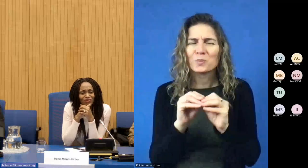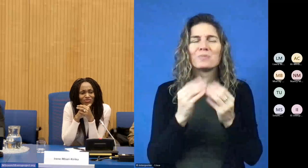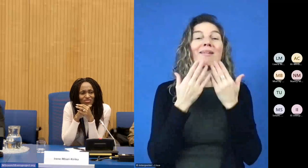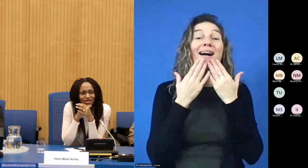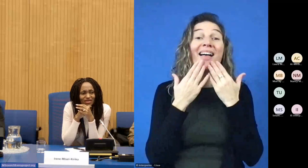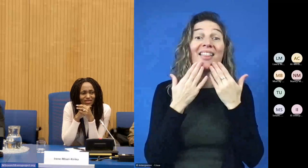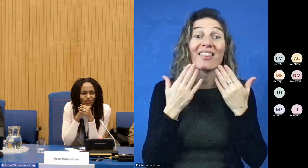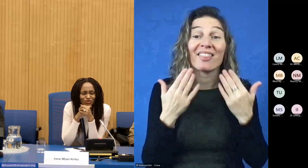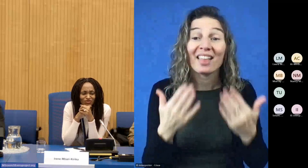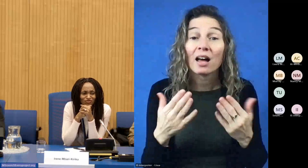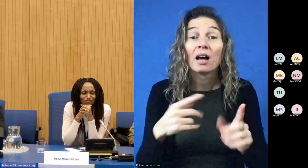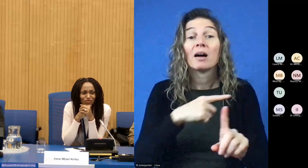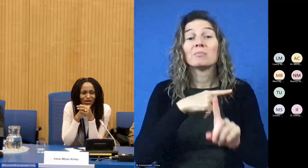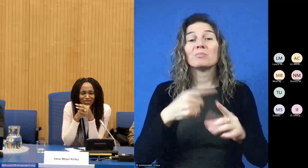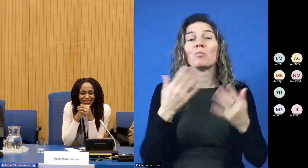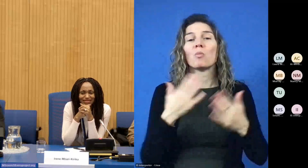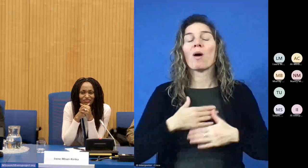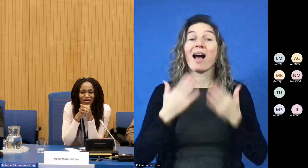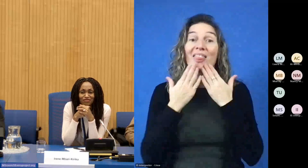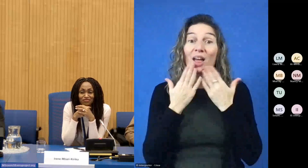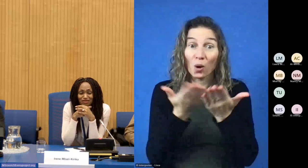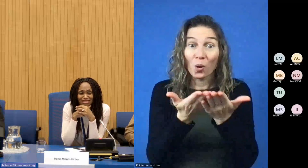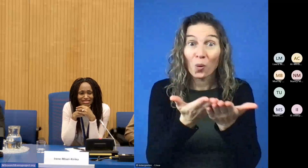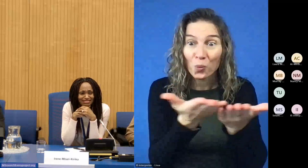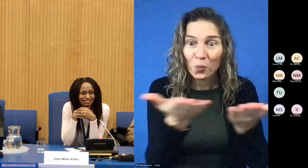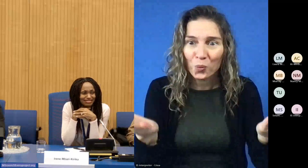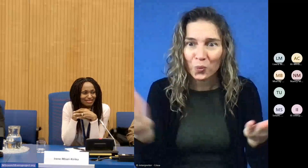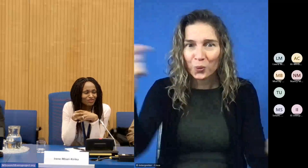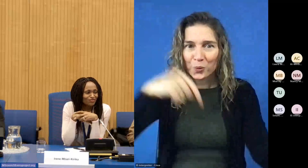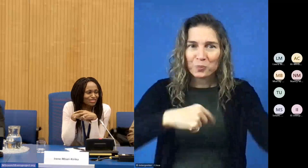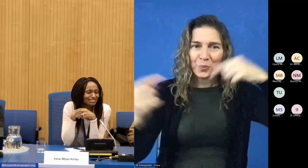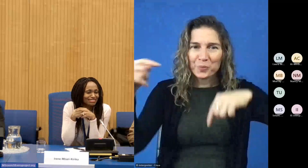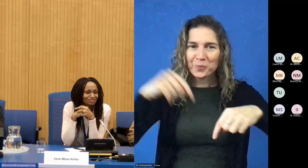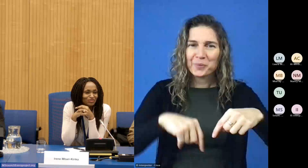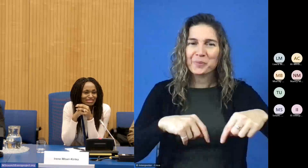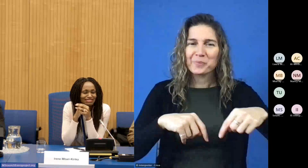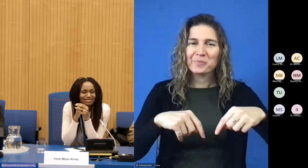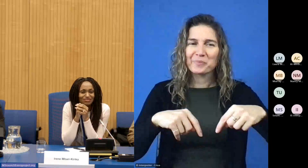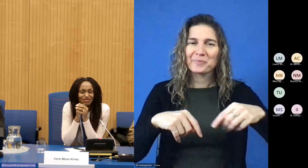I want to thank each one of you for coming here, for having faith in us, for having time to listen